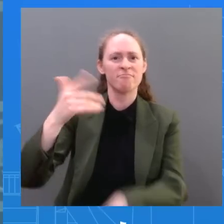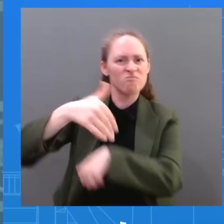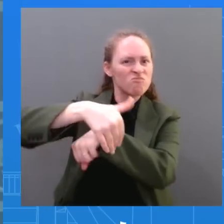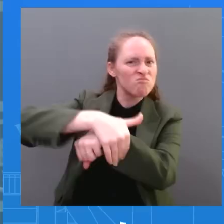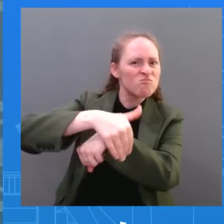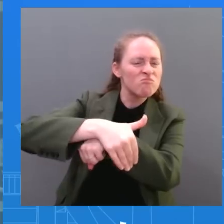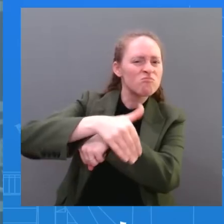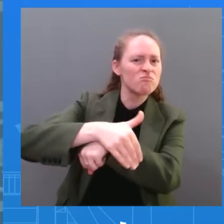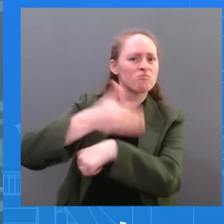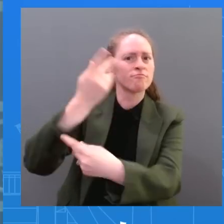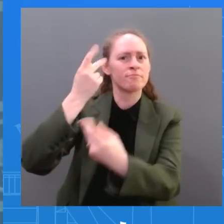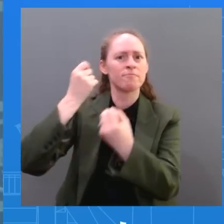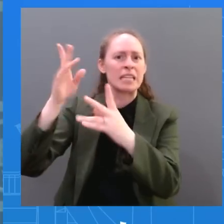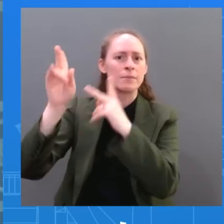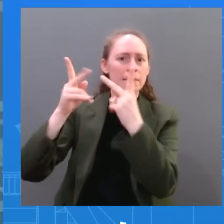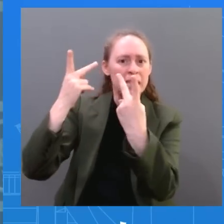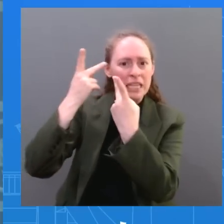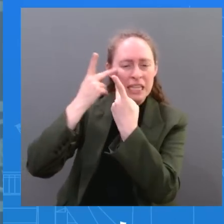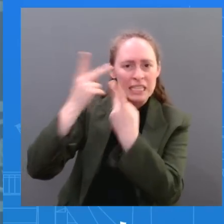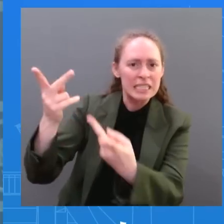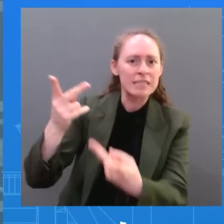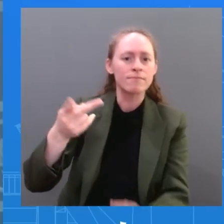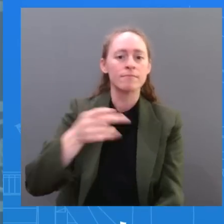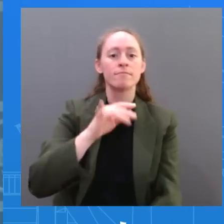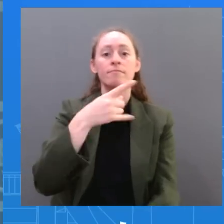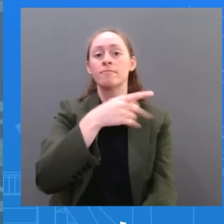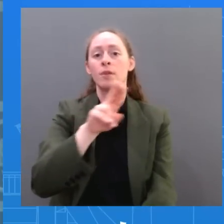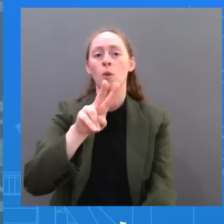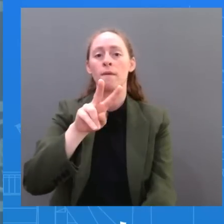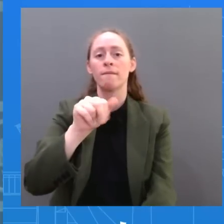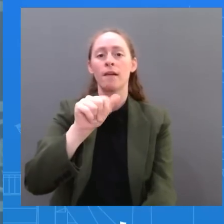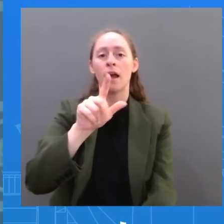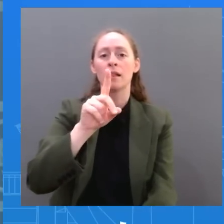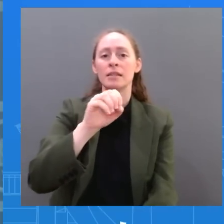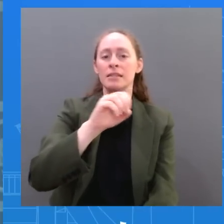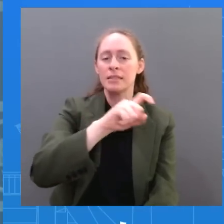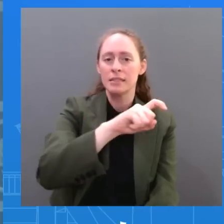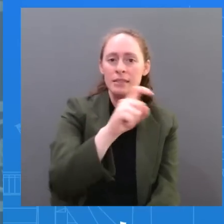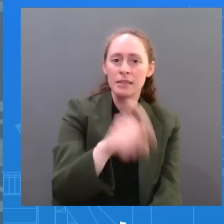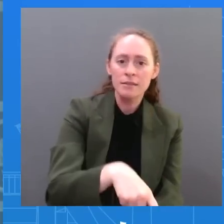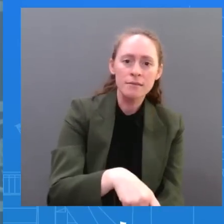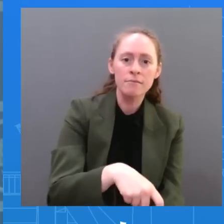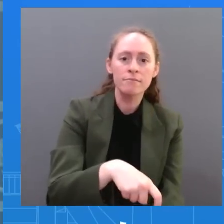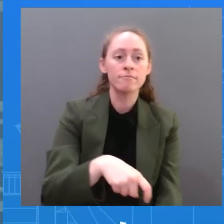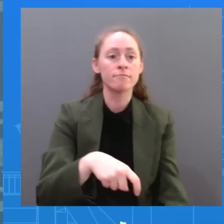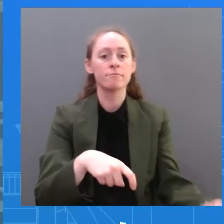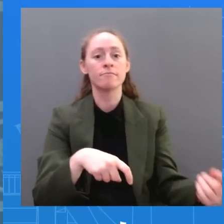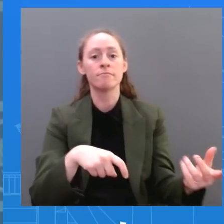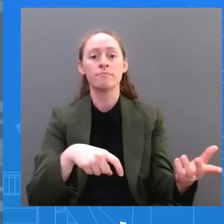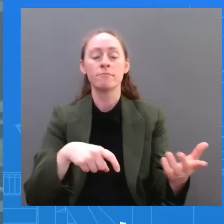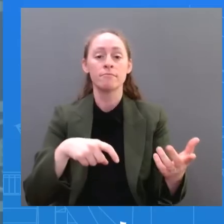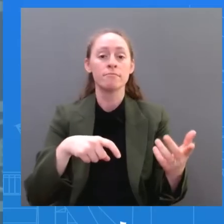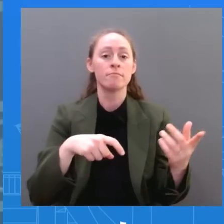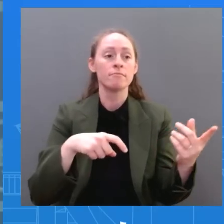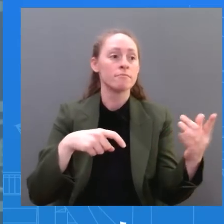after coming back from Uvalde after he met with parents and family members in a dev- -- they're dealing with their devastation.